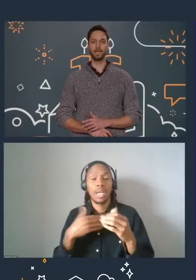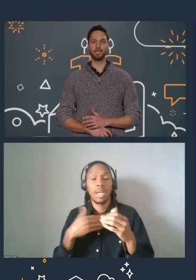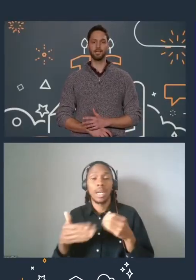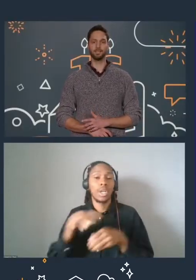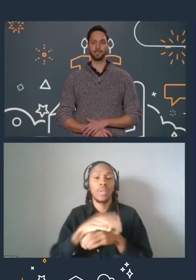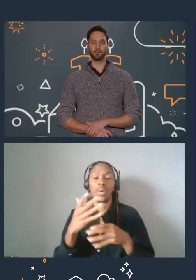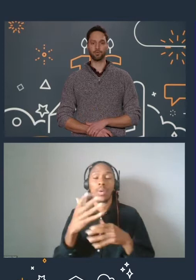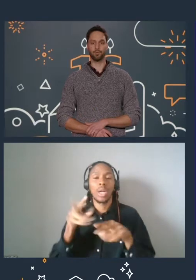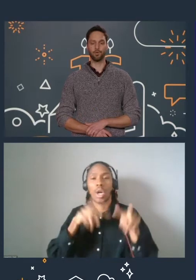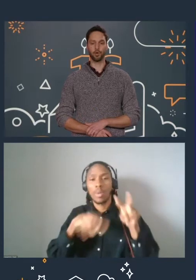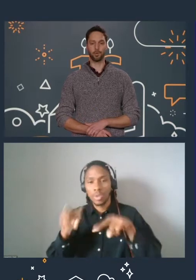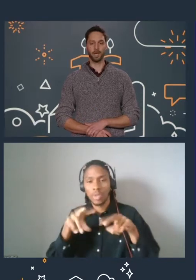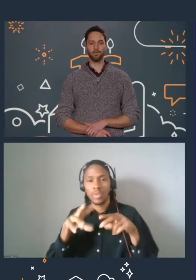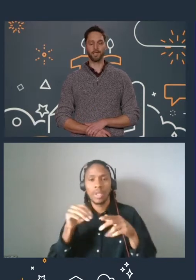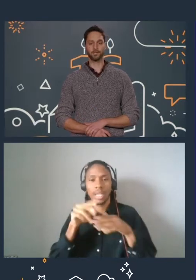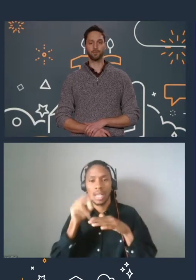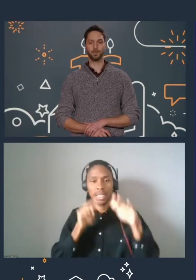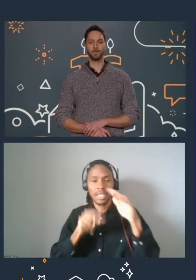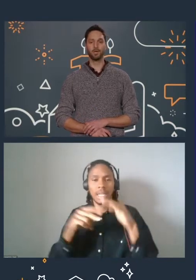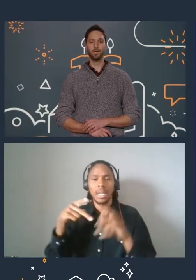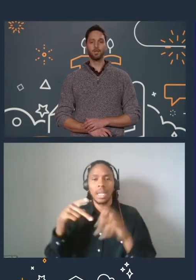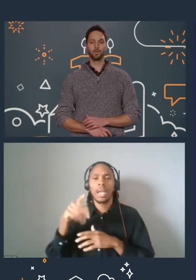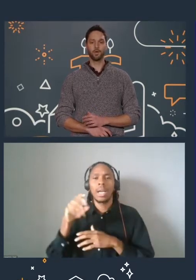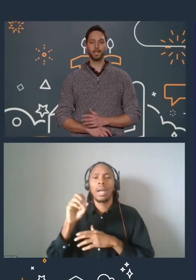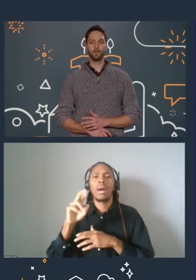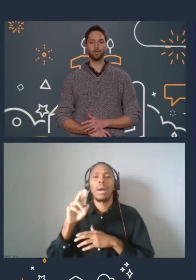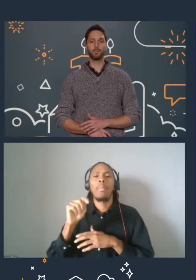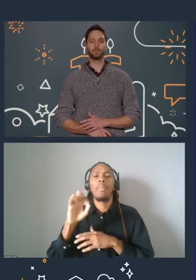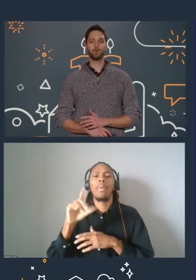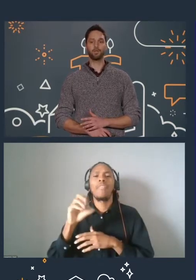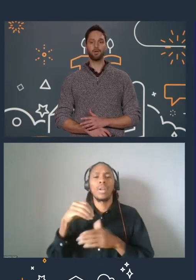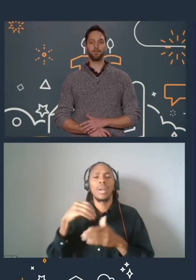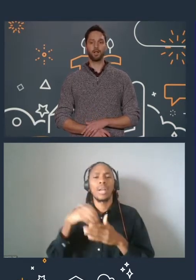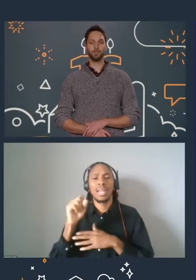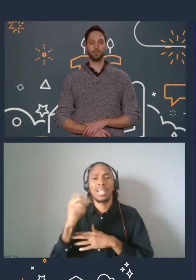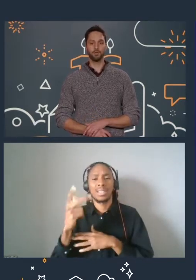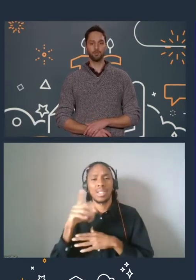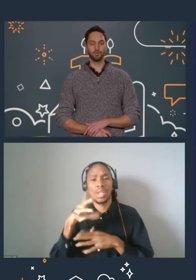and insights portfolio we have in S3. So you can learn about all the available tools